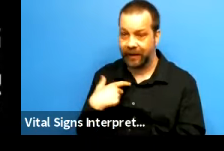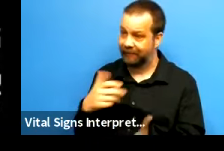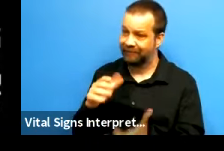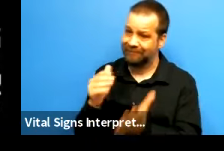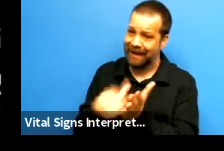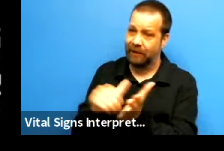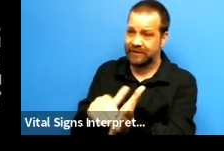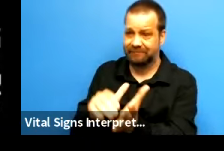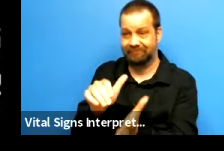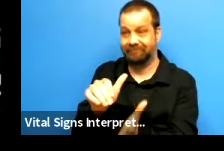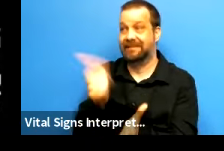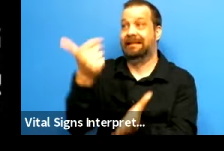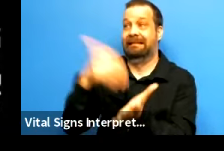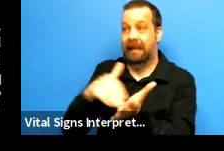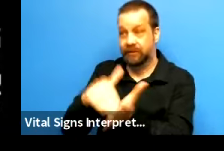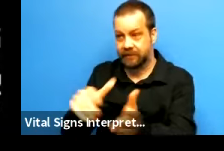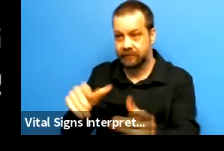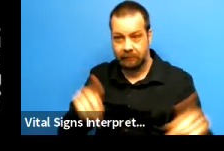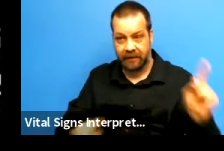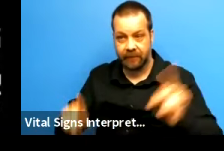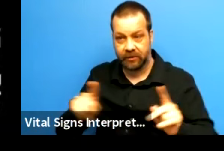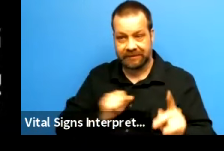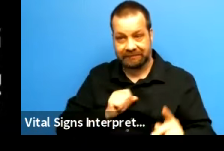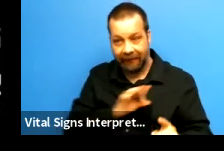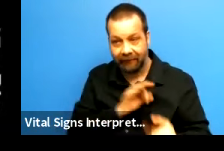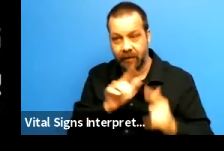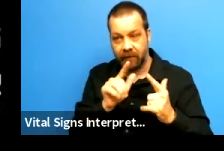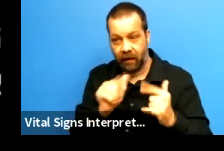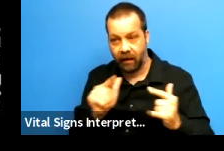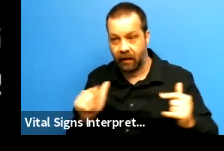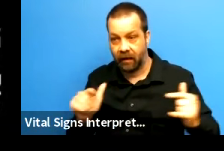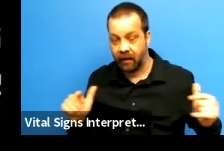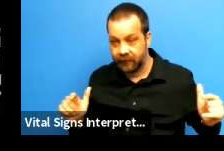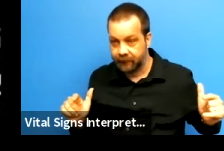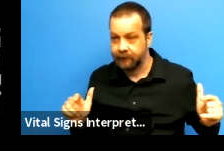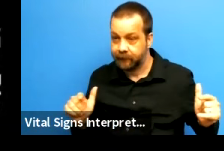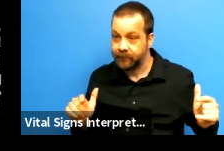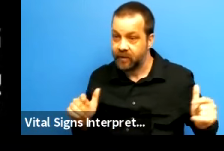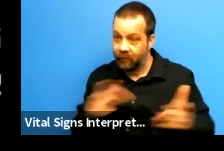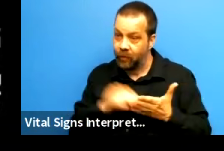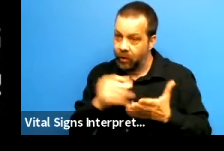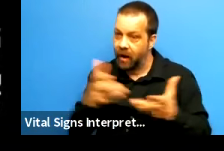and have learned quite a bit through this process. So we'll move through the next slide.